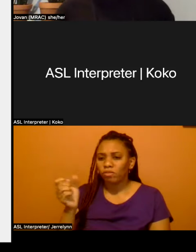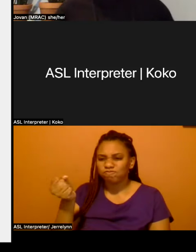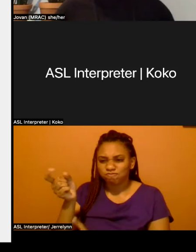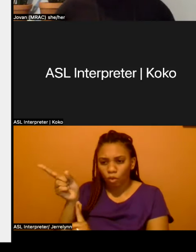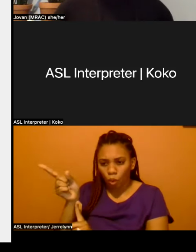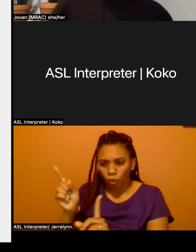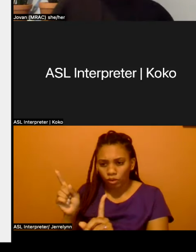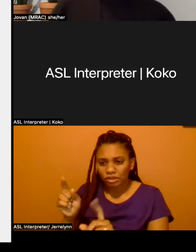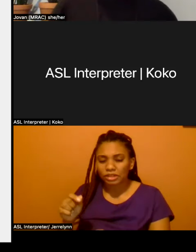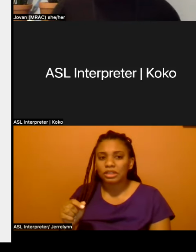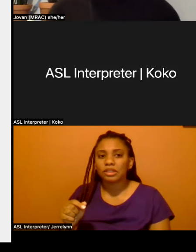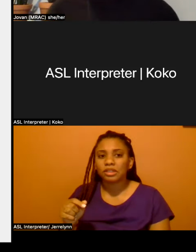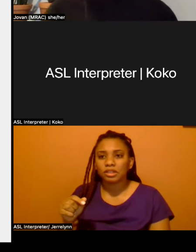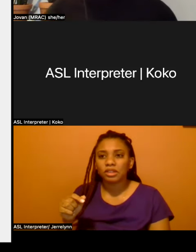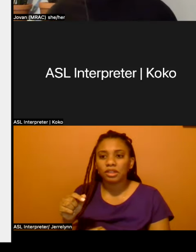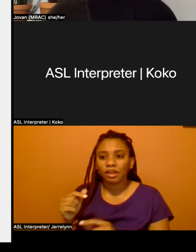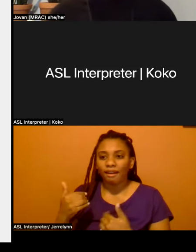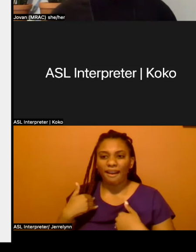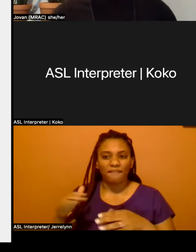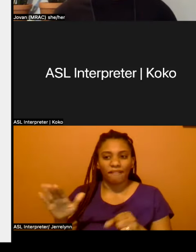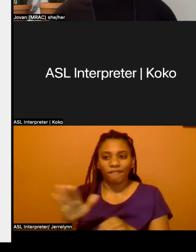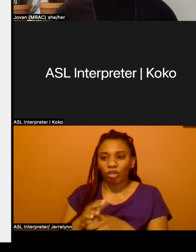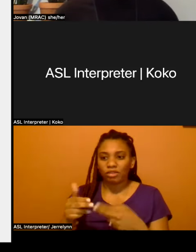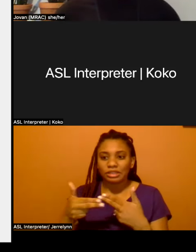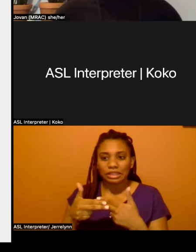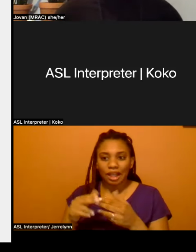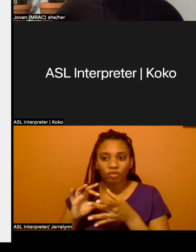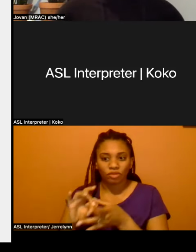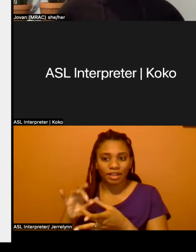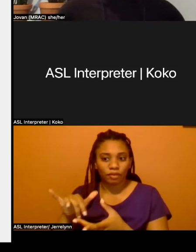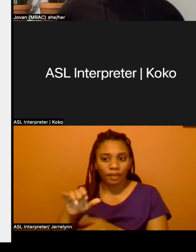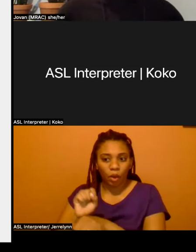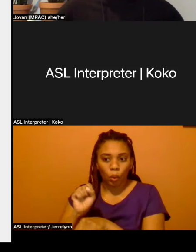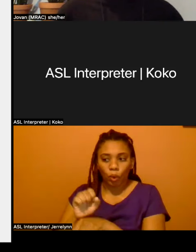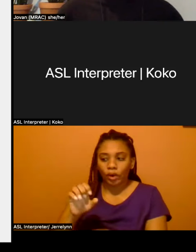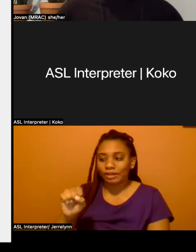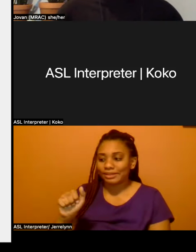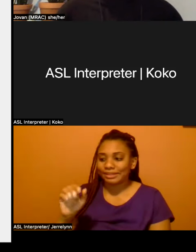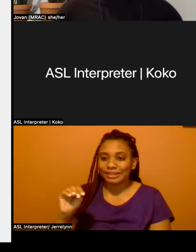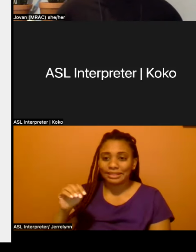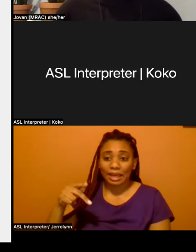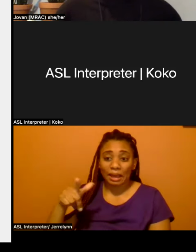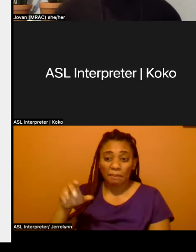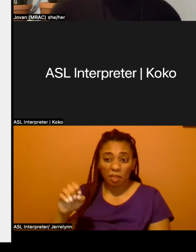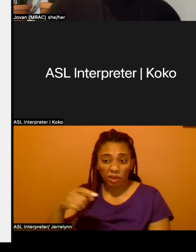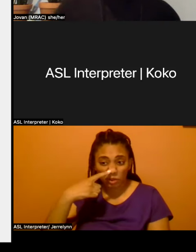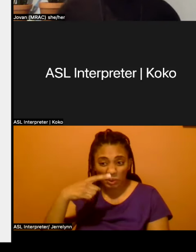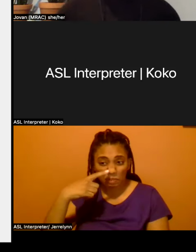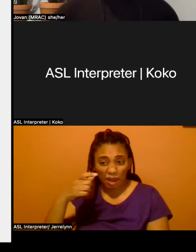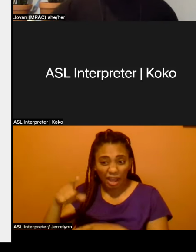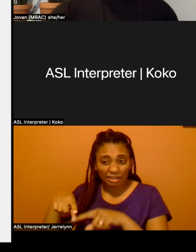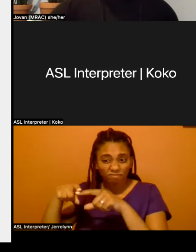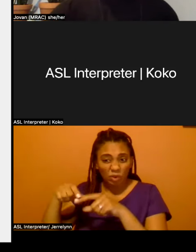I have a whole slide section about the work samples. So if that's all right, let's just hold off on that question.